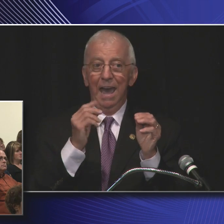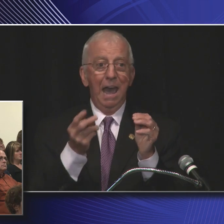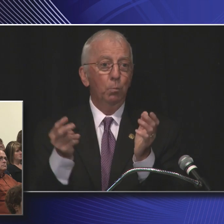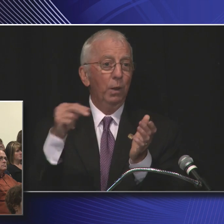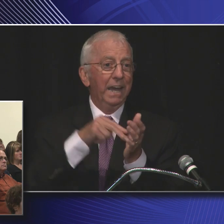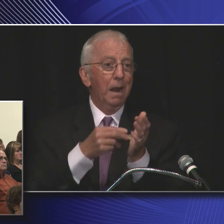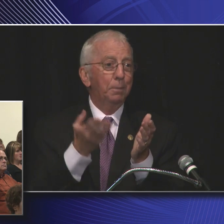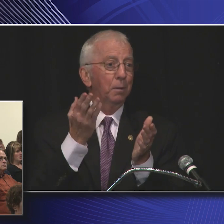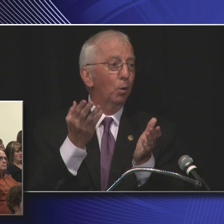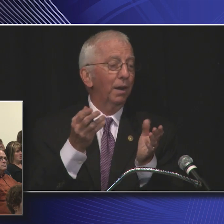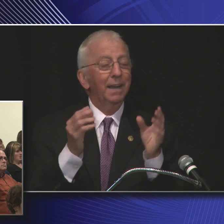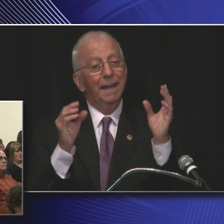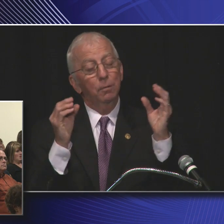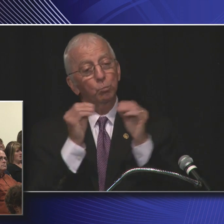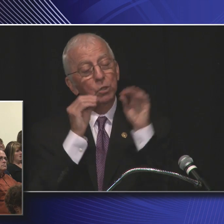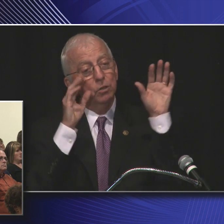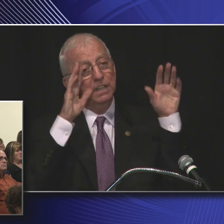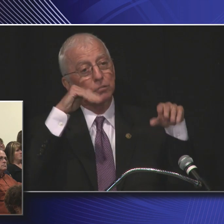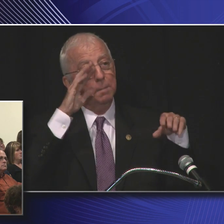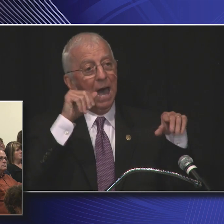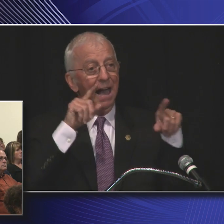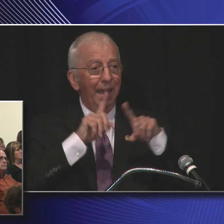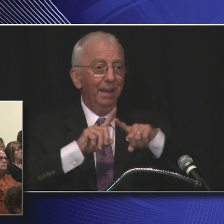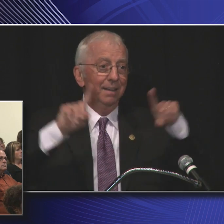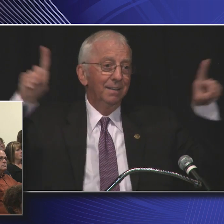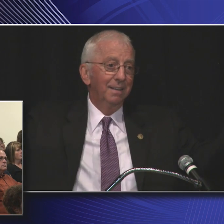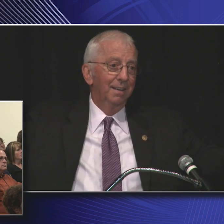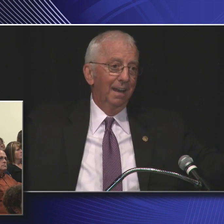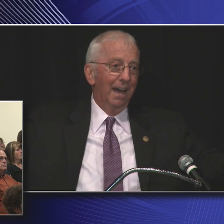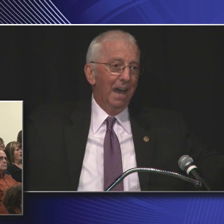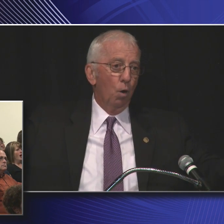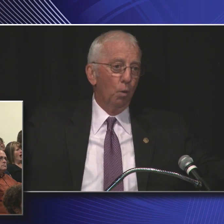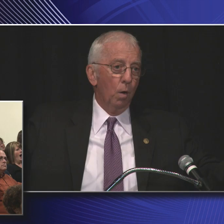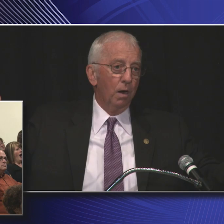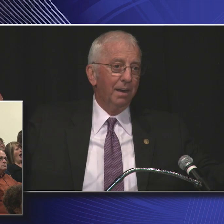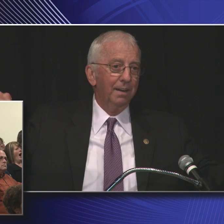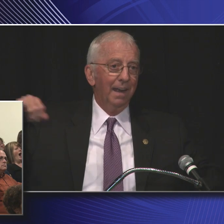And we'd get up in the morning and kiss goodbye and go to work